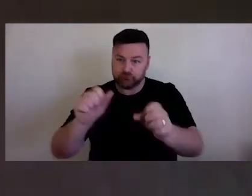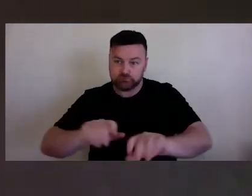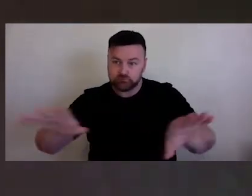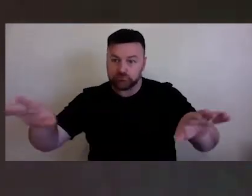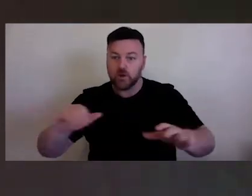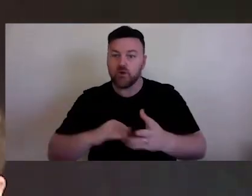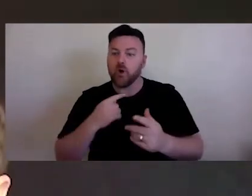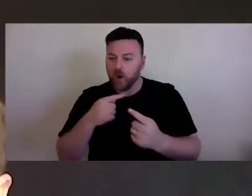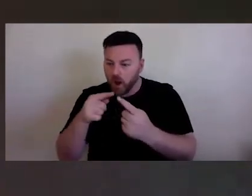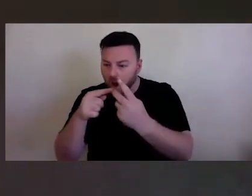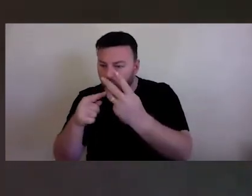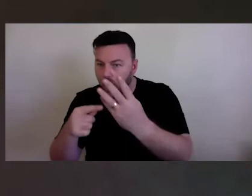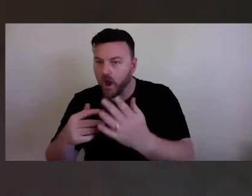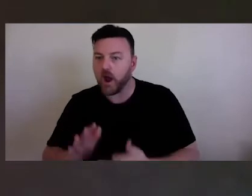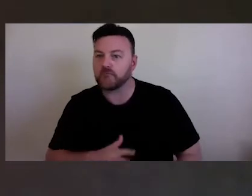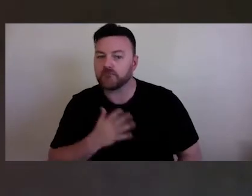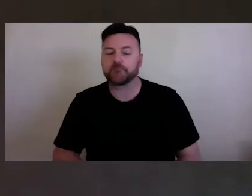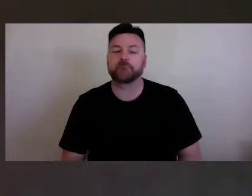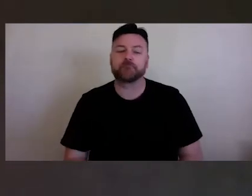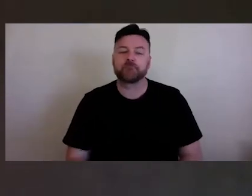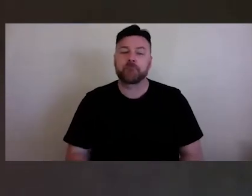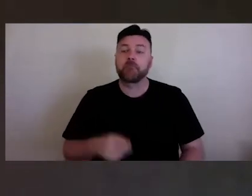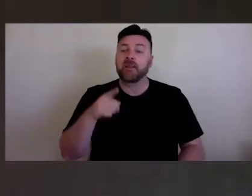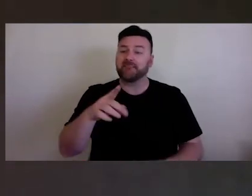streaming, so you might not be streaming but I hope that you will